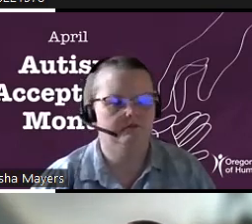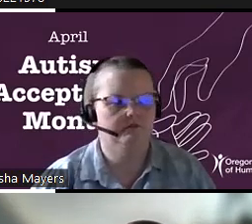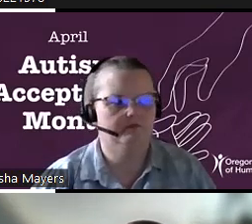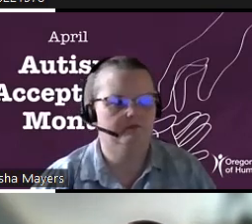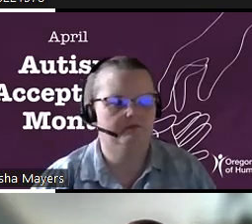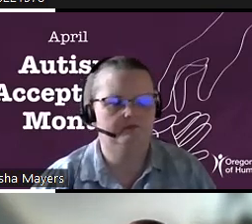IS FINE.